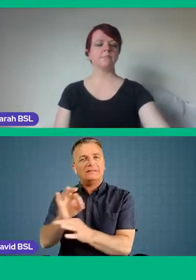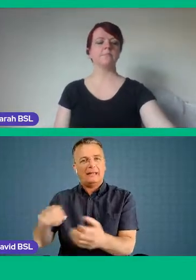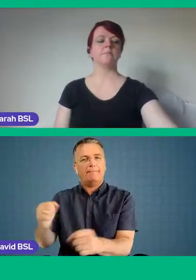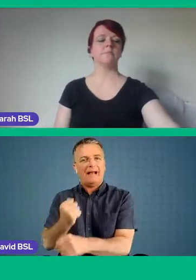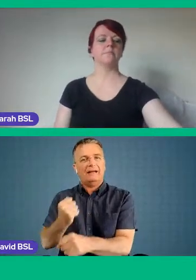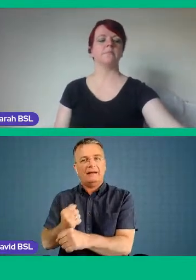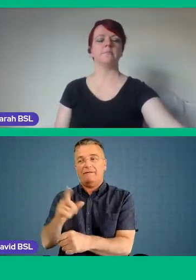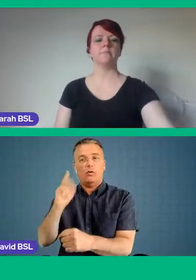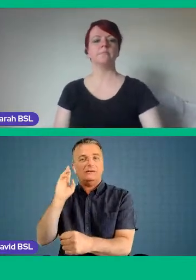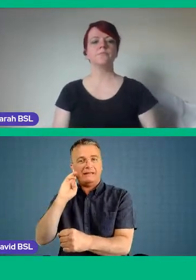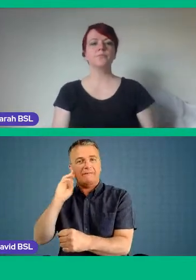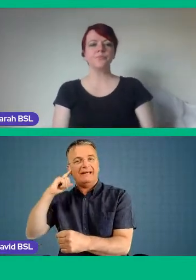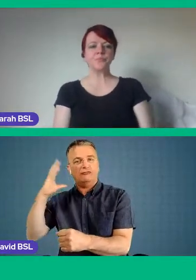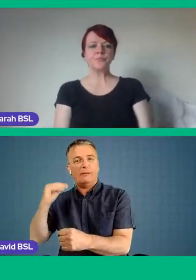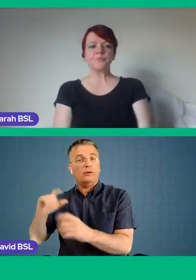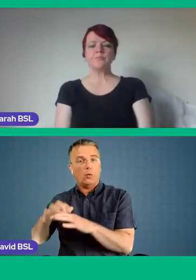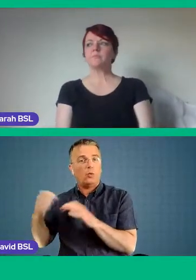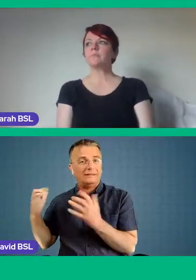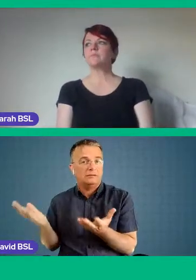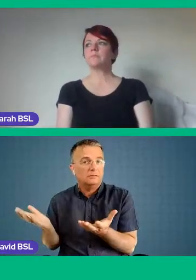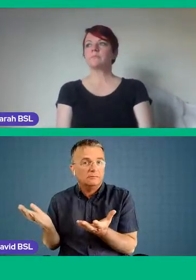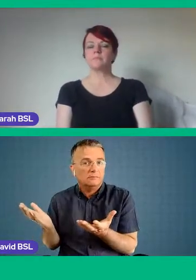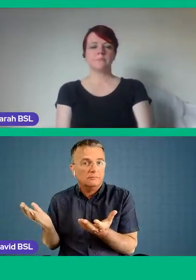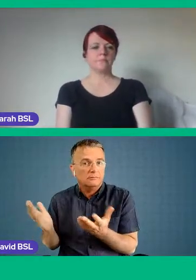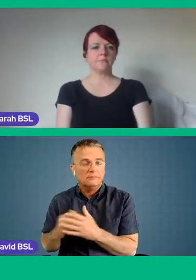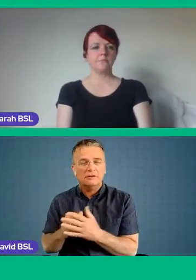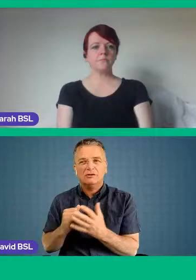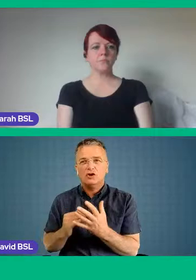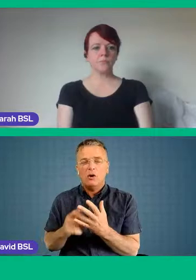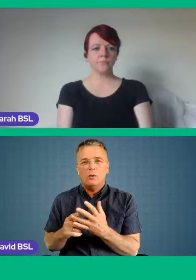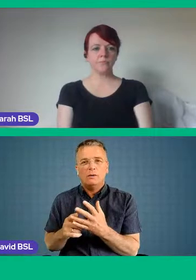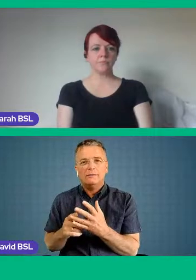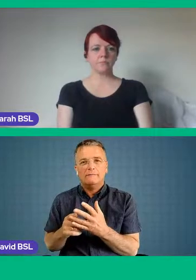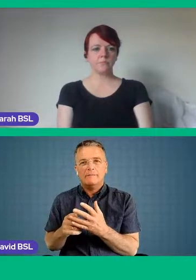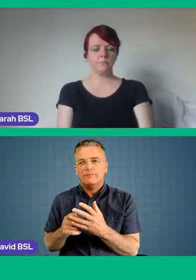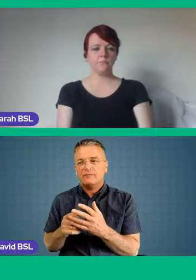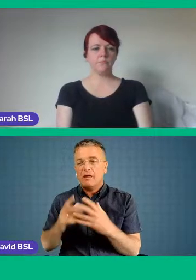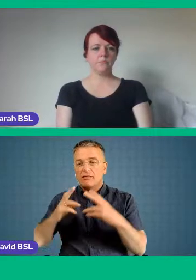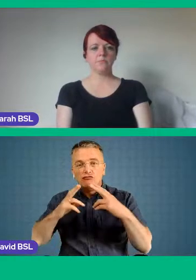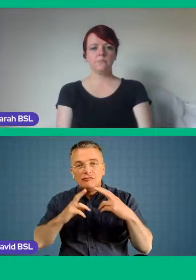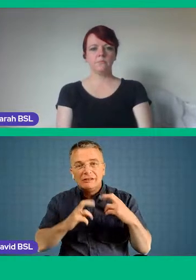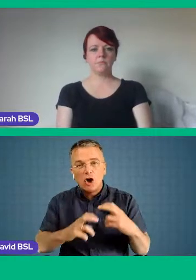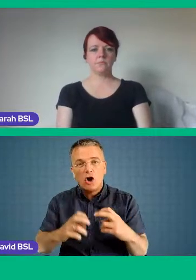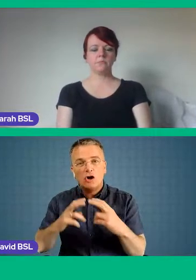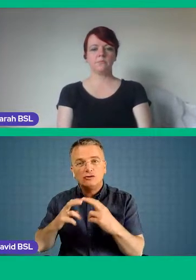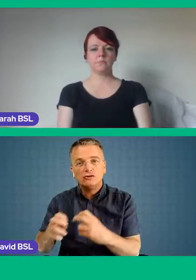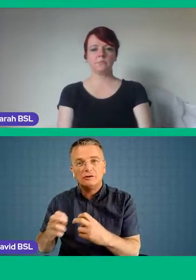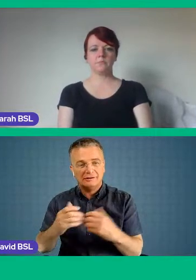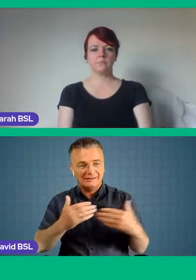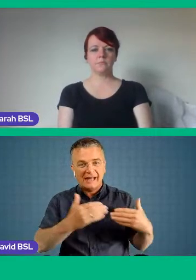experience of life musicmaking for deaf and hearing impaired audience members. So the research stage of our project, before